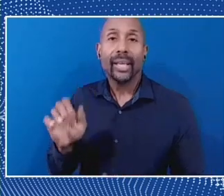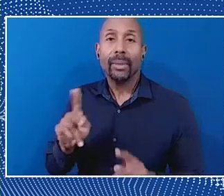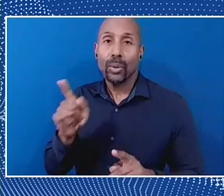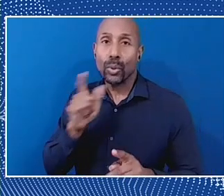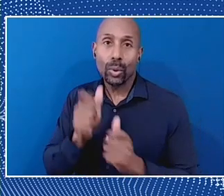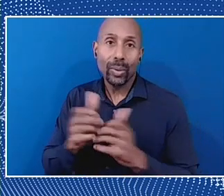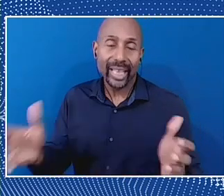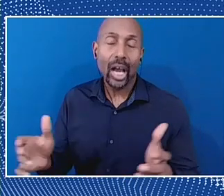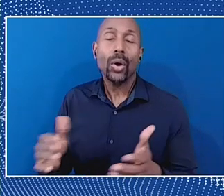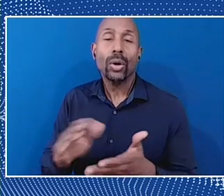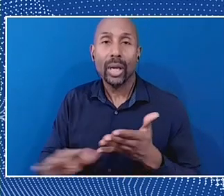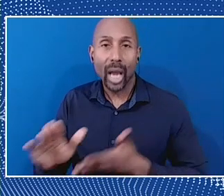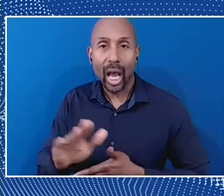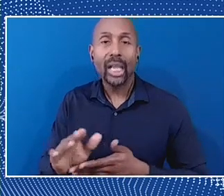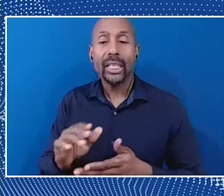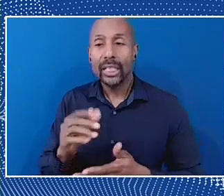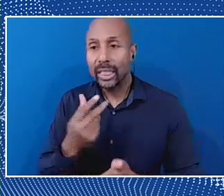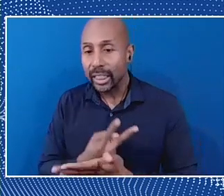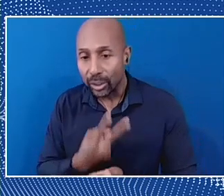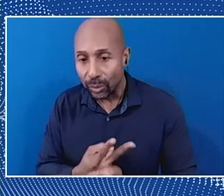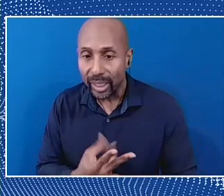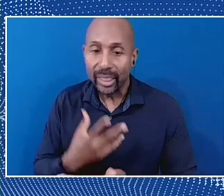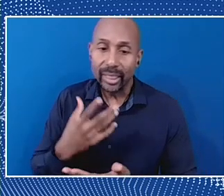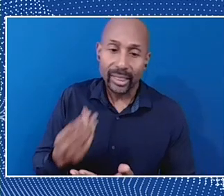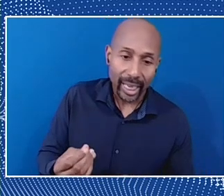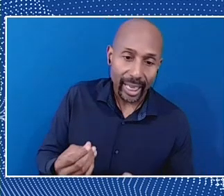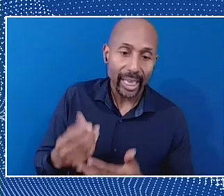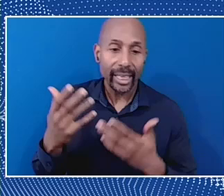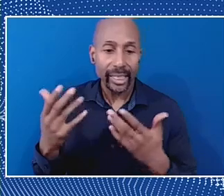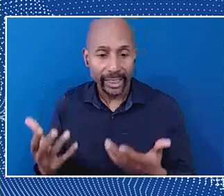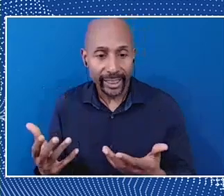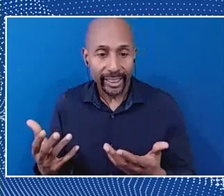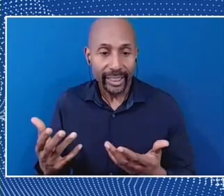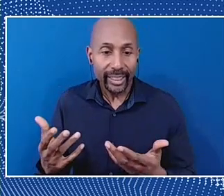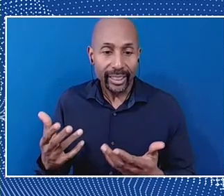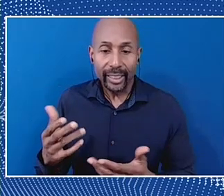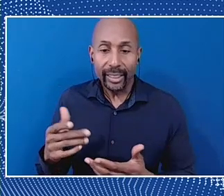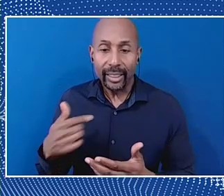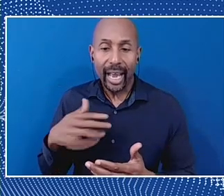So just a good group to try to hit when this automatic inflation goes through.